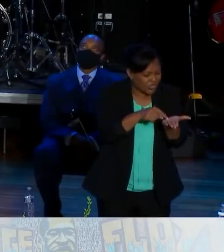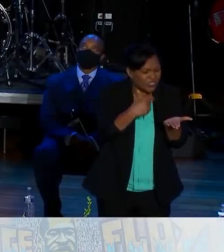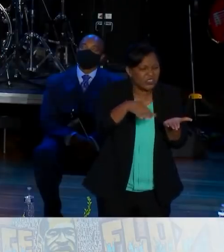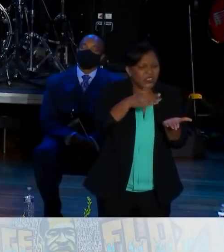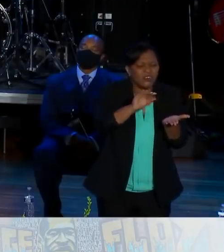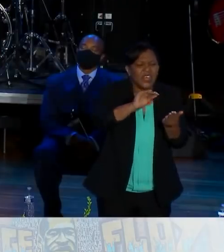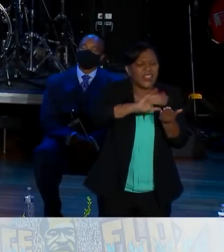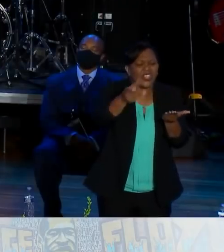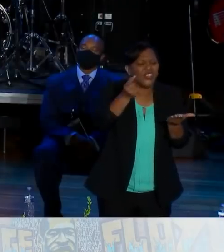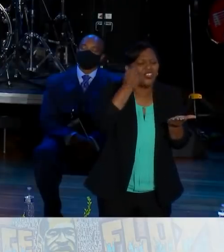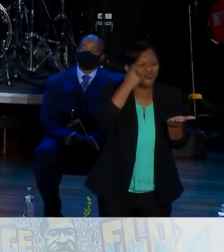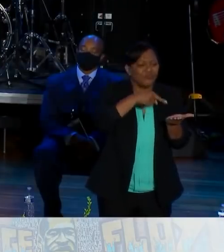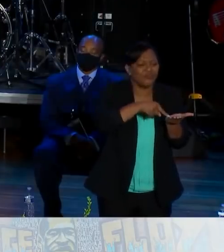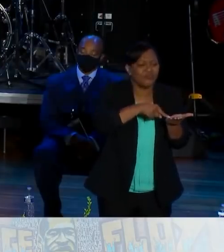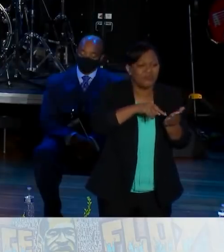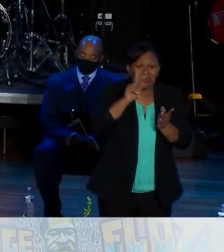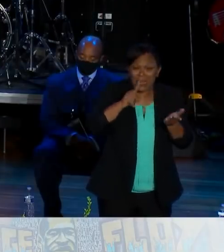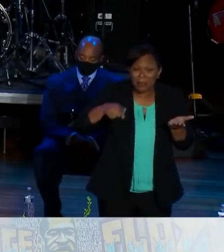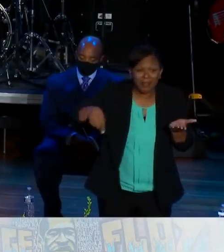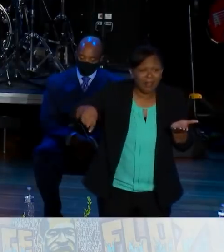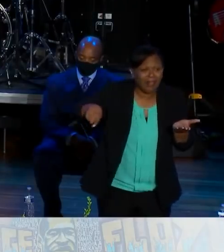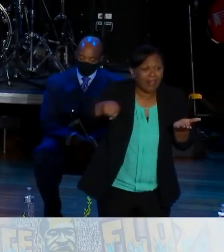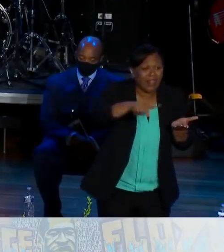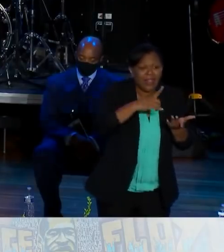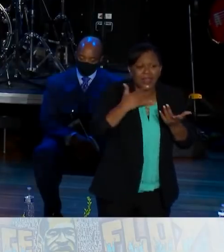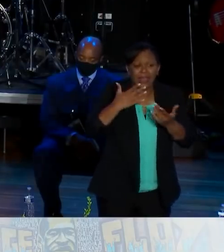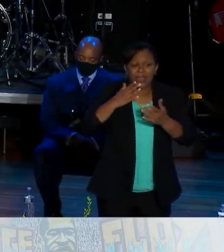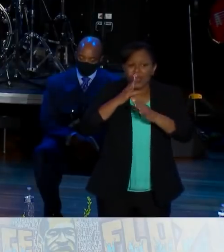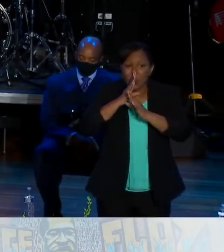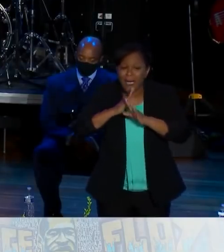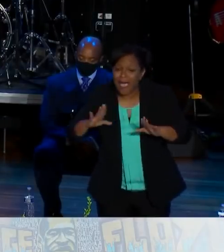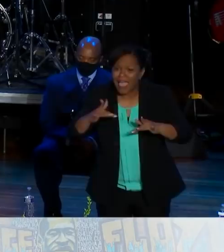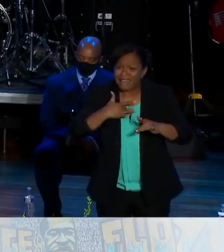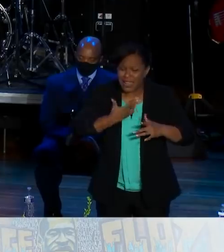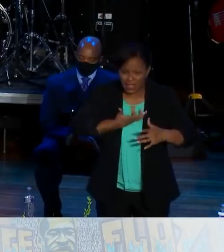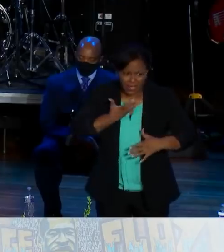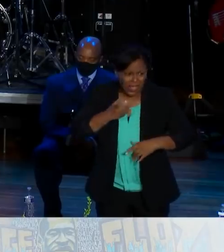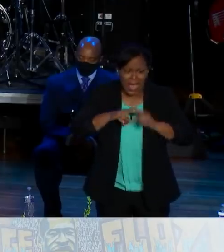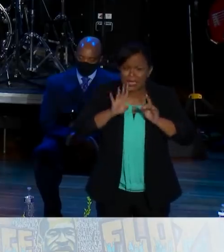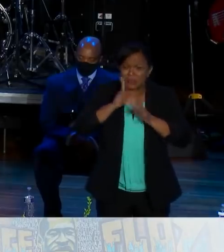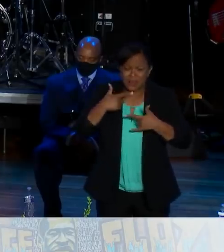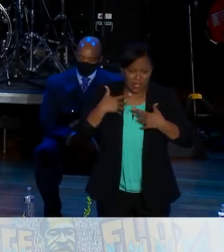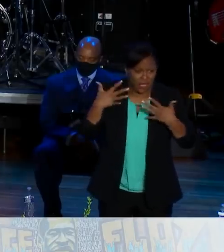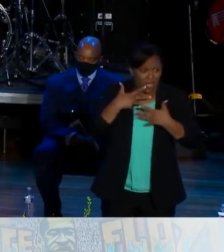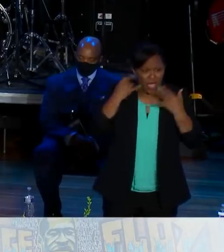IS DYNAMICALLY CLEAR. IT SAYS TO SPEAK UP FOR THOSE